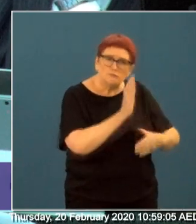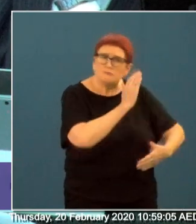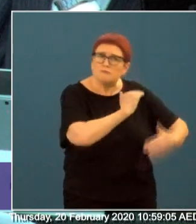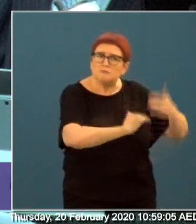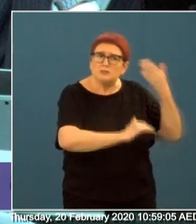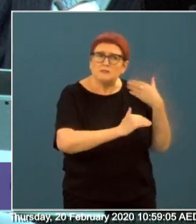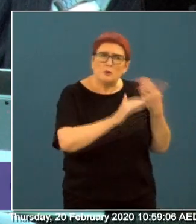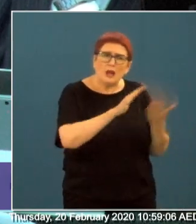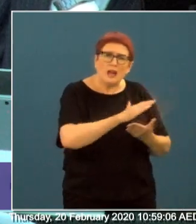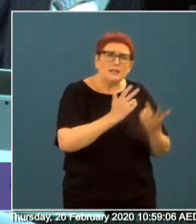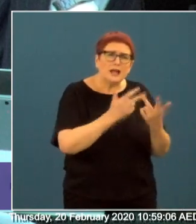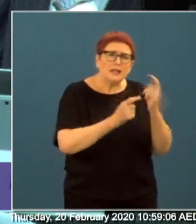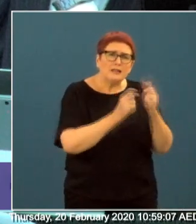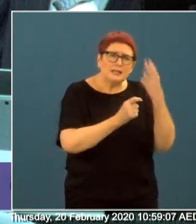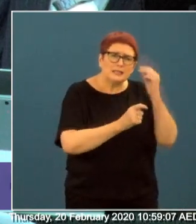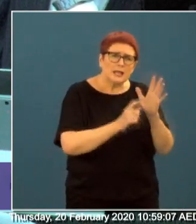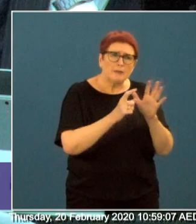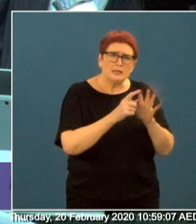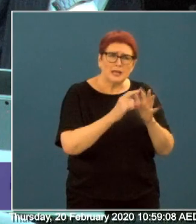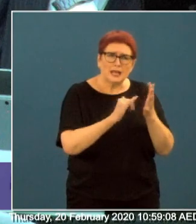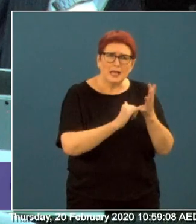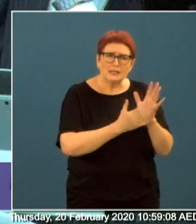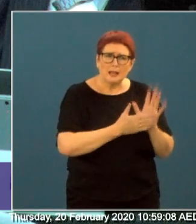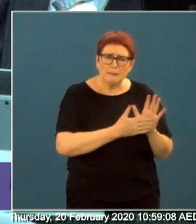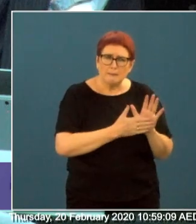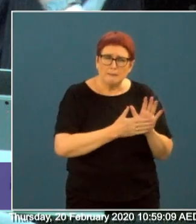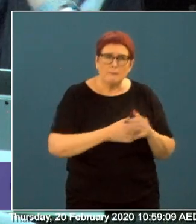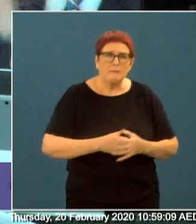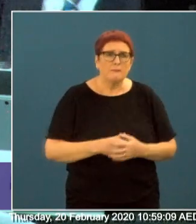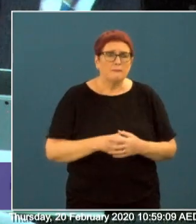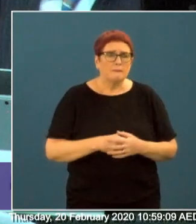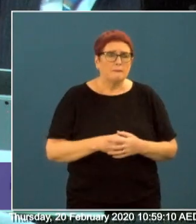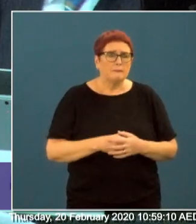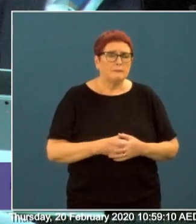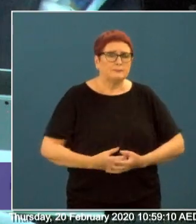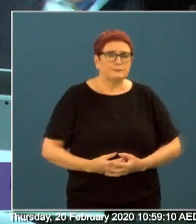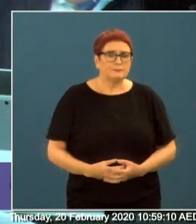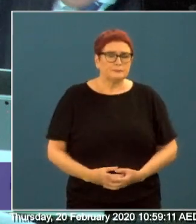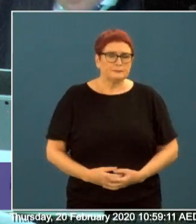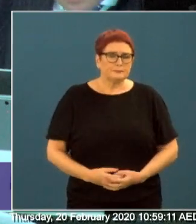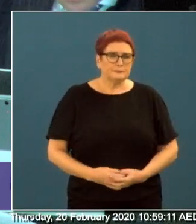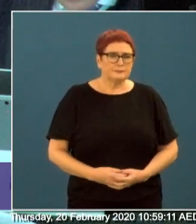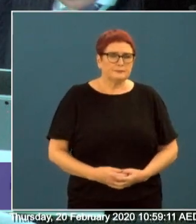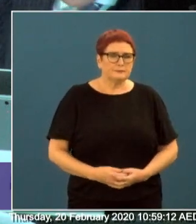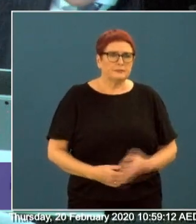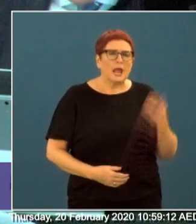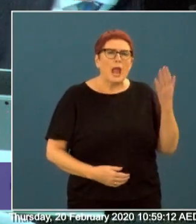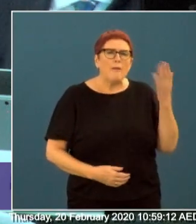and that we looked at diagnostic criteria through the lens, if I can use that word, of psychiatric health?